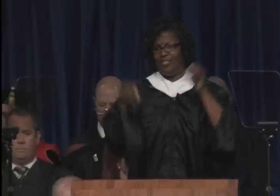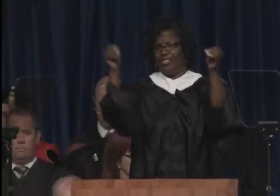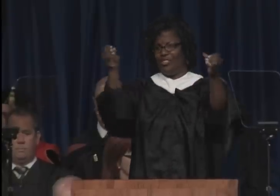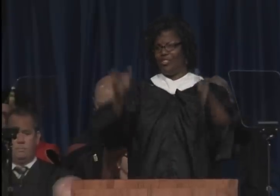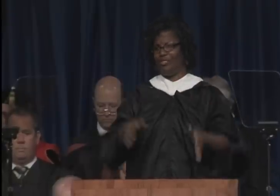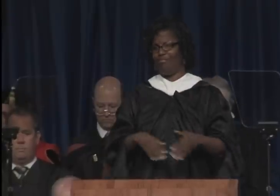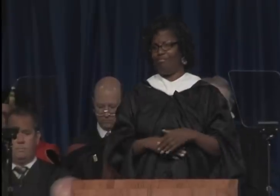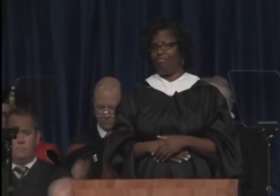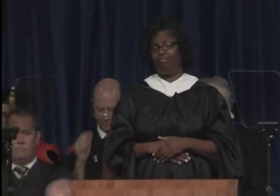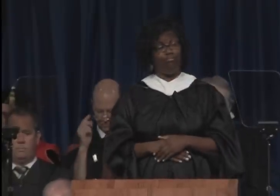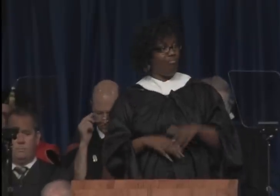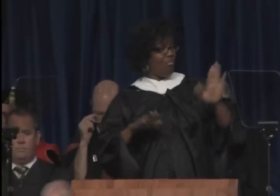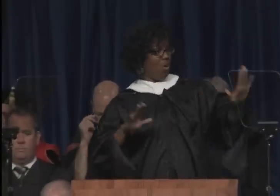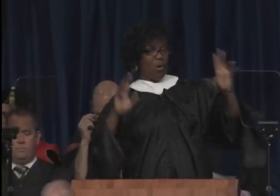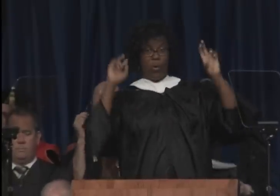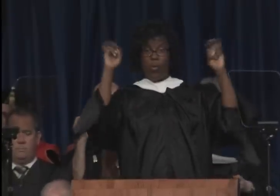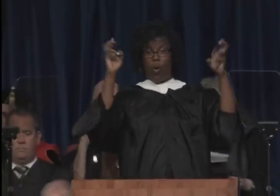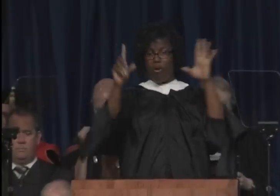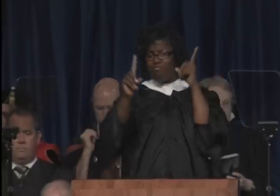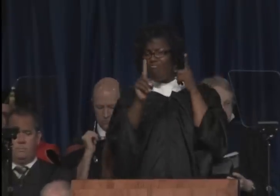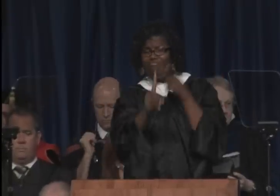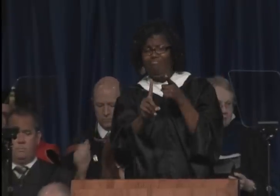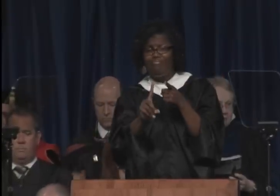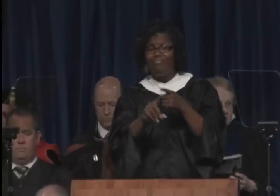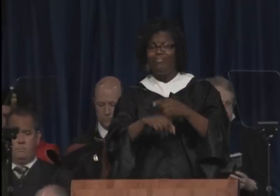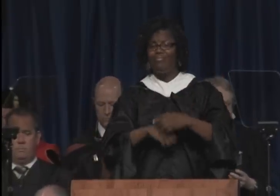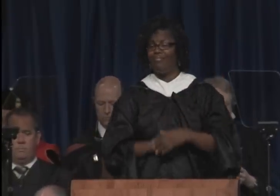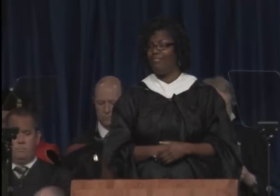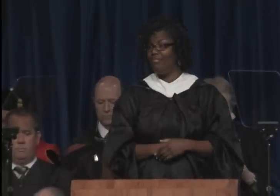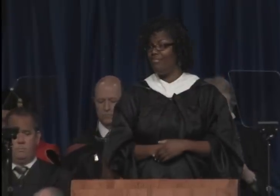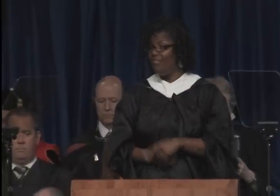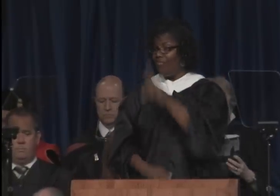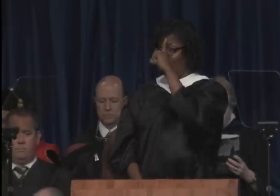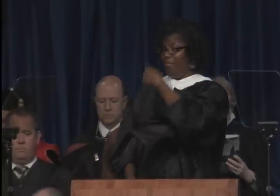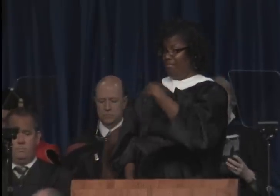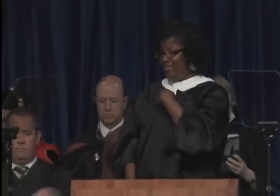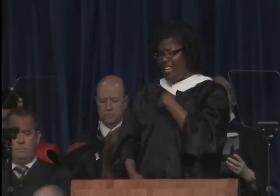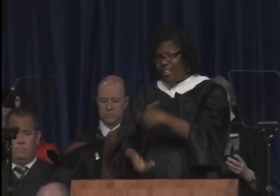a famous Black feminist educator that aptly sums it all up: